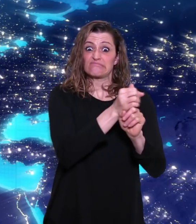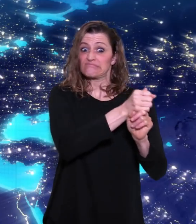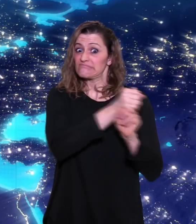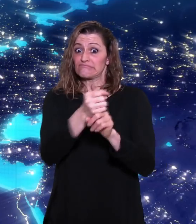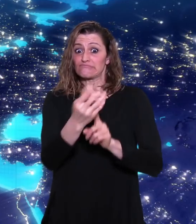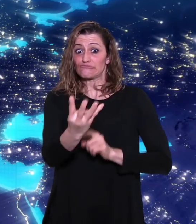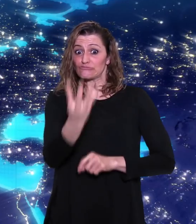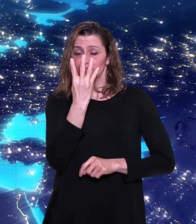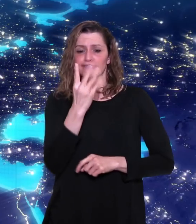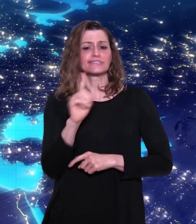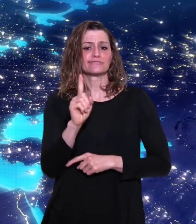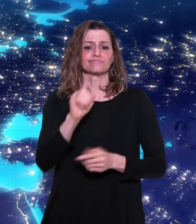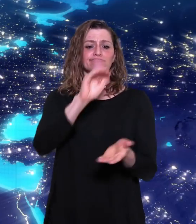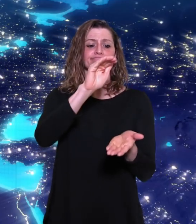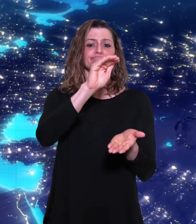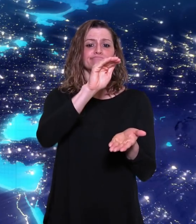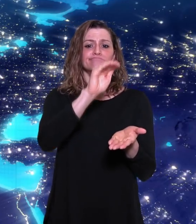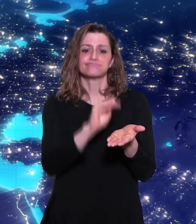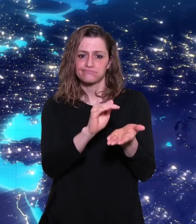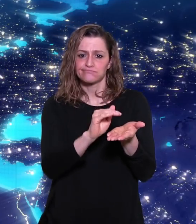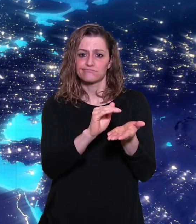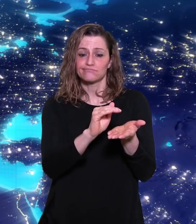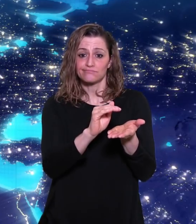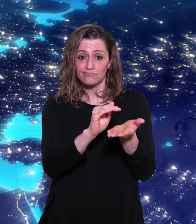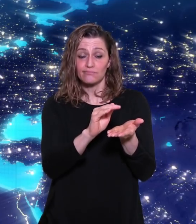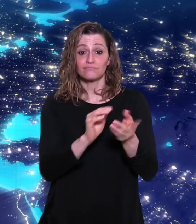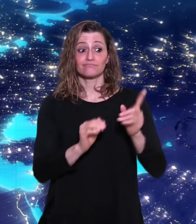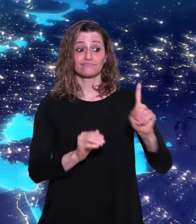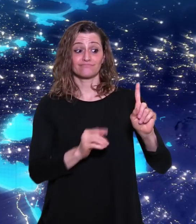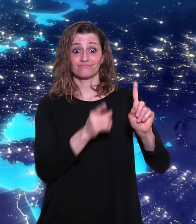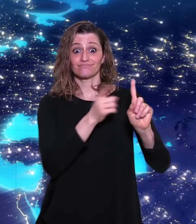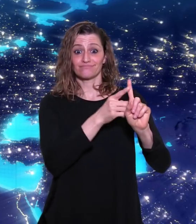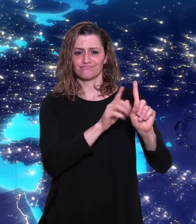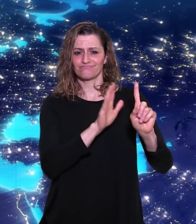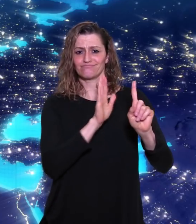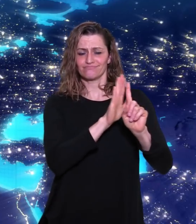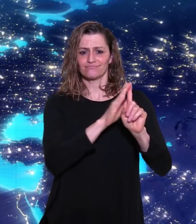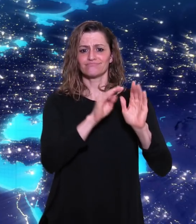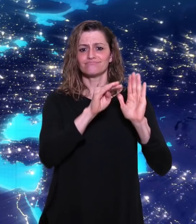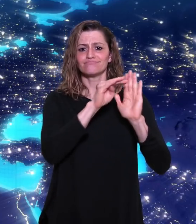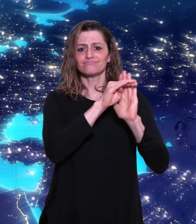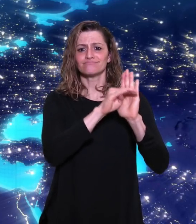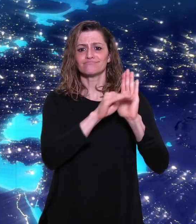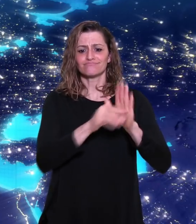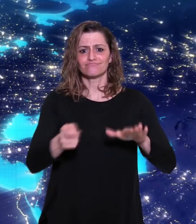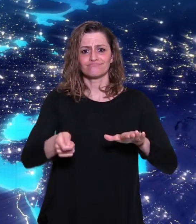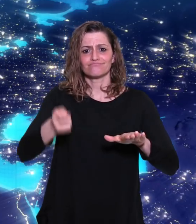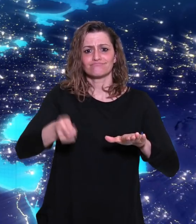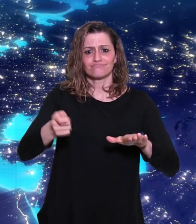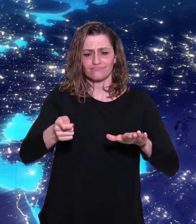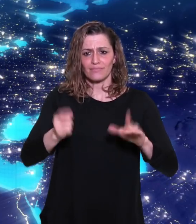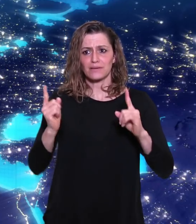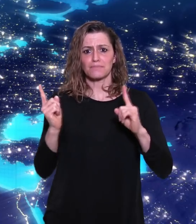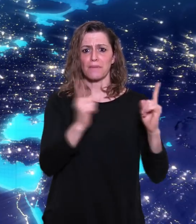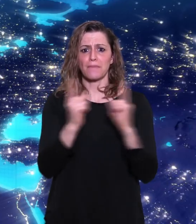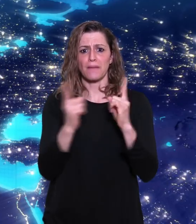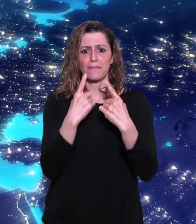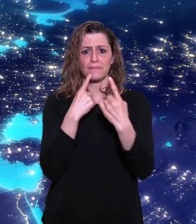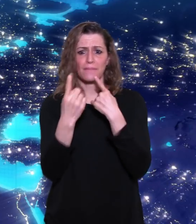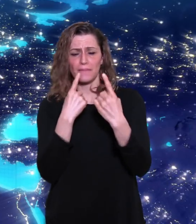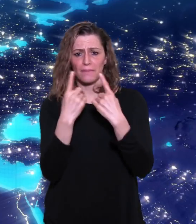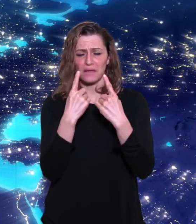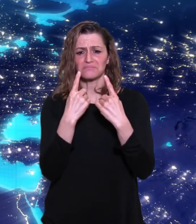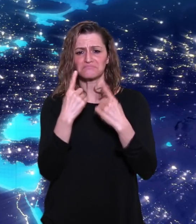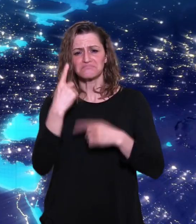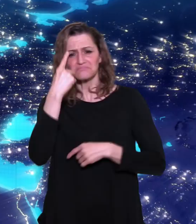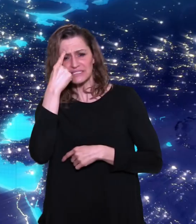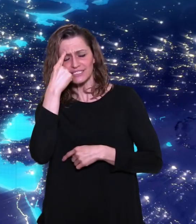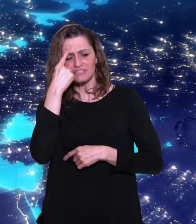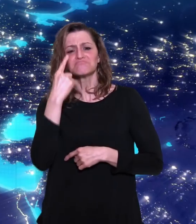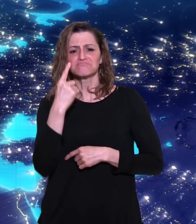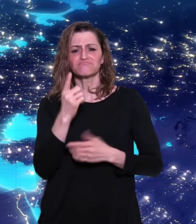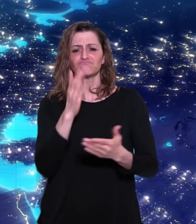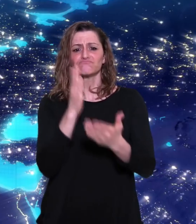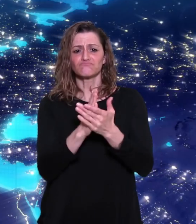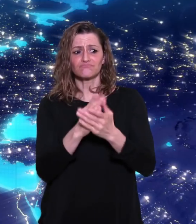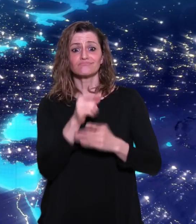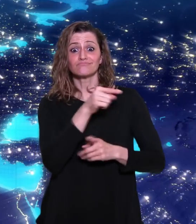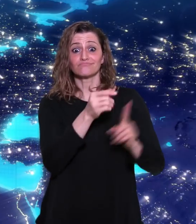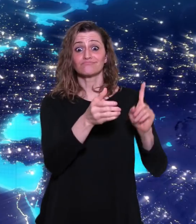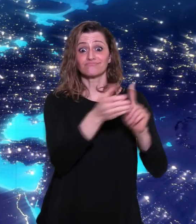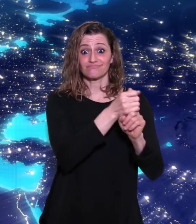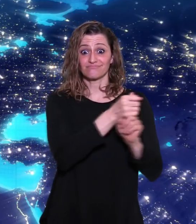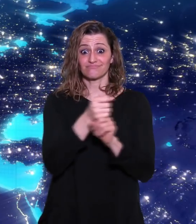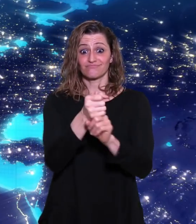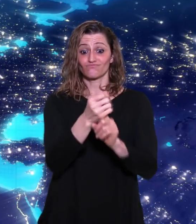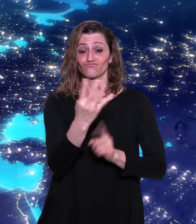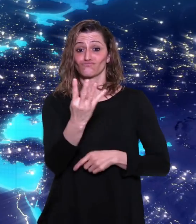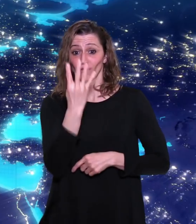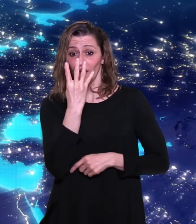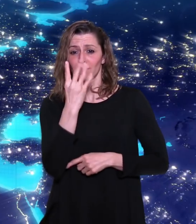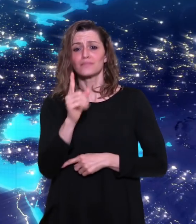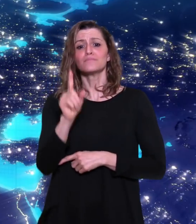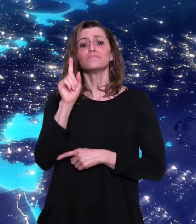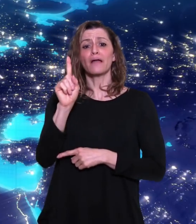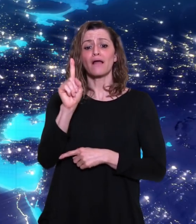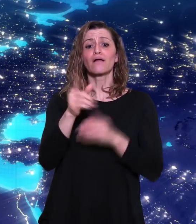from prison in May for good behavior. Kim was thought to be